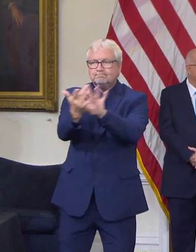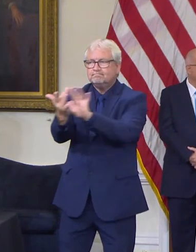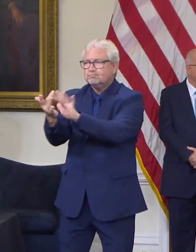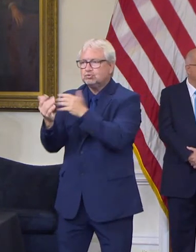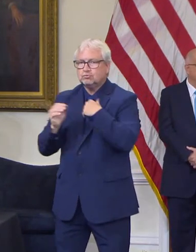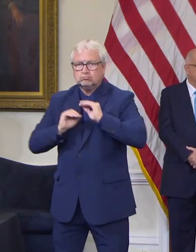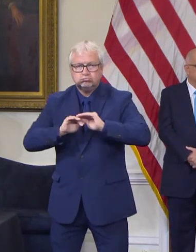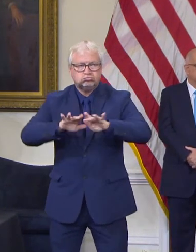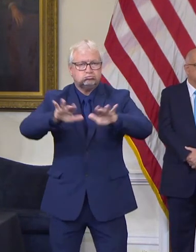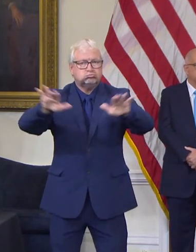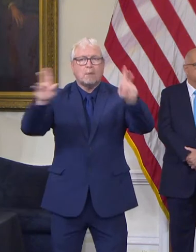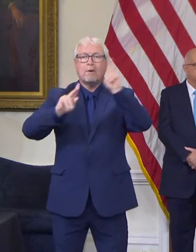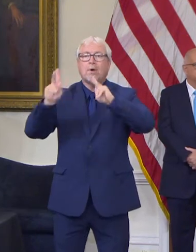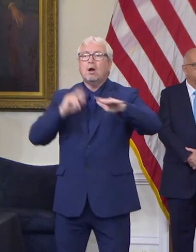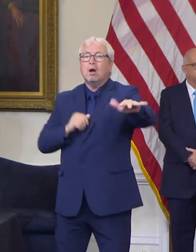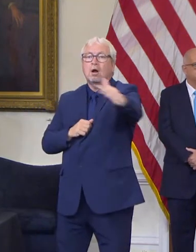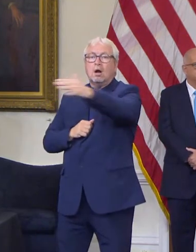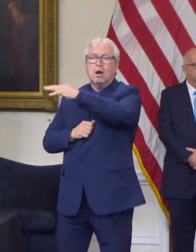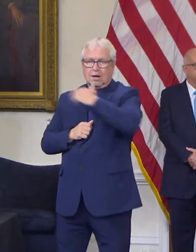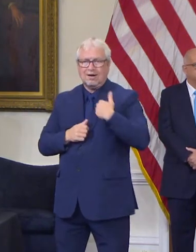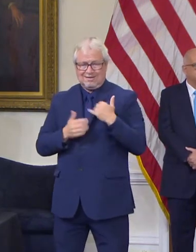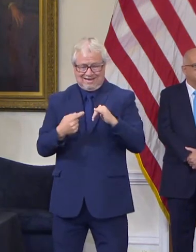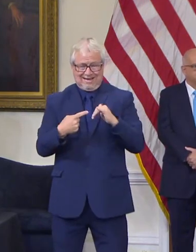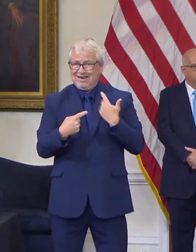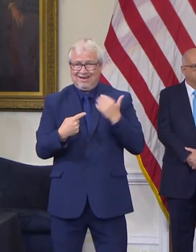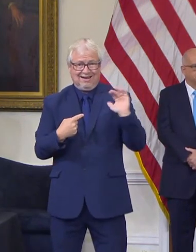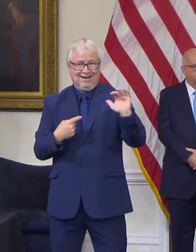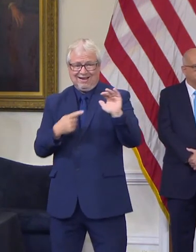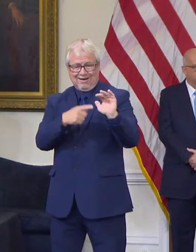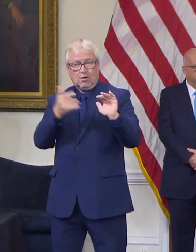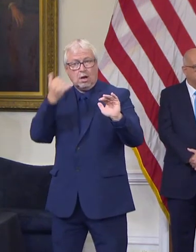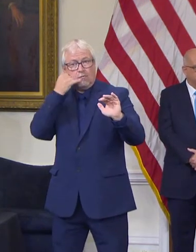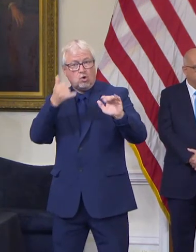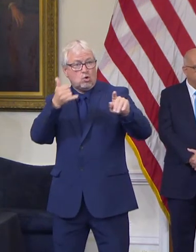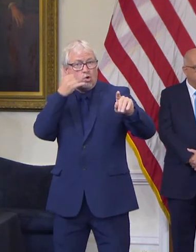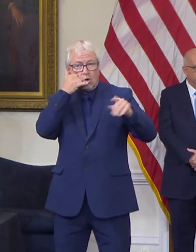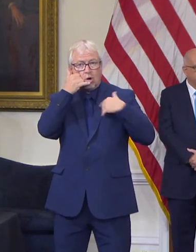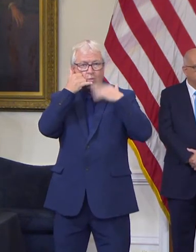If called, you will be greeted with a message explaining that you are eligible for a booster and